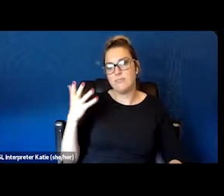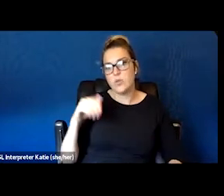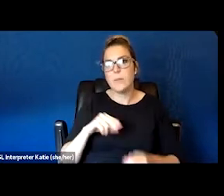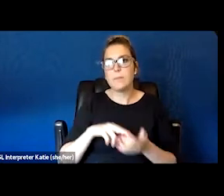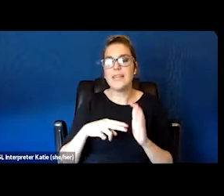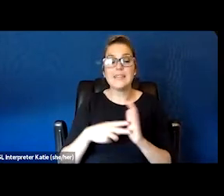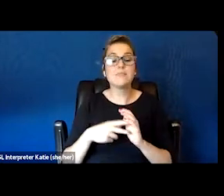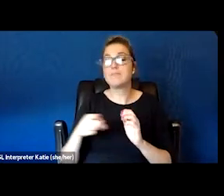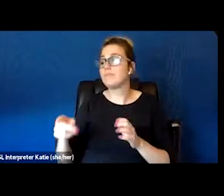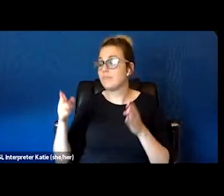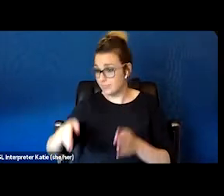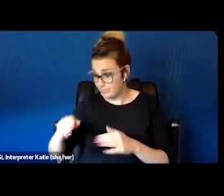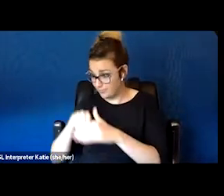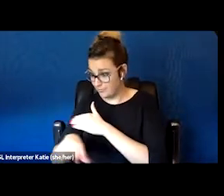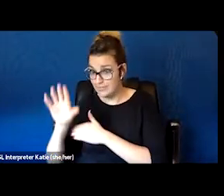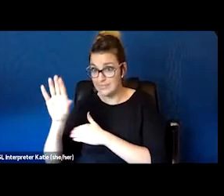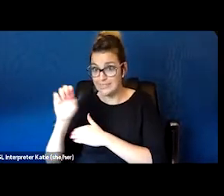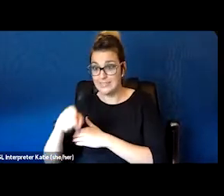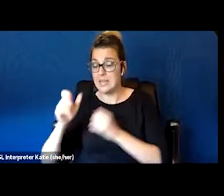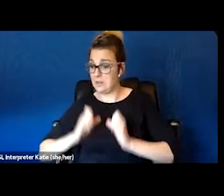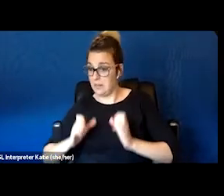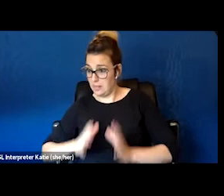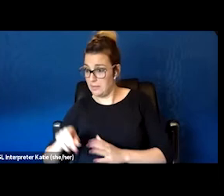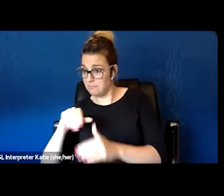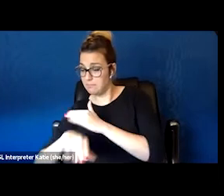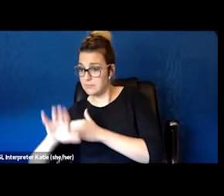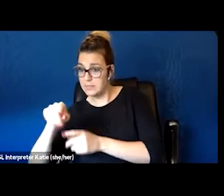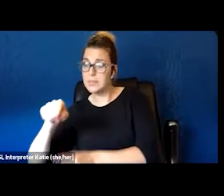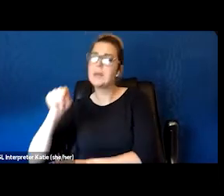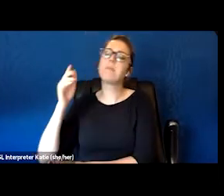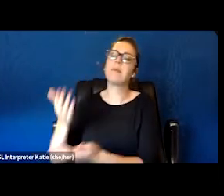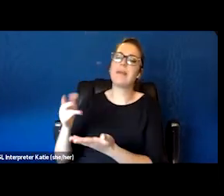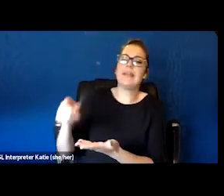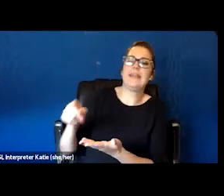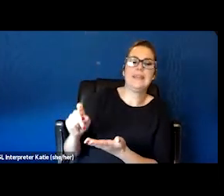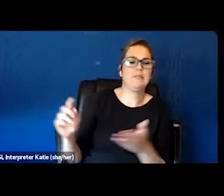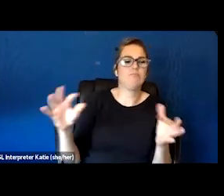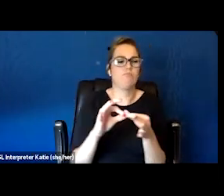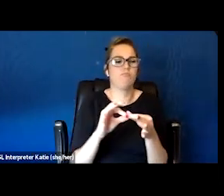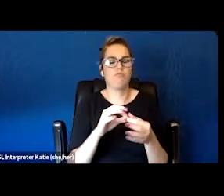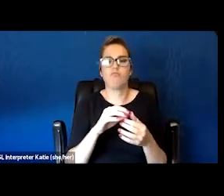who might need access to Behavioral Health, maybe they need to get reconnected, or they're interested in going to a clinic,